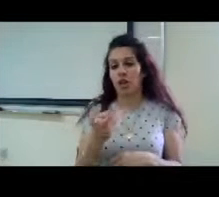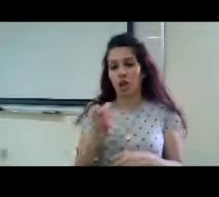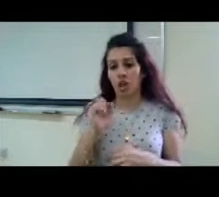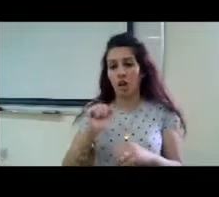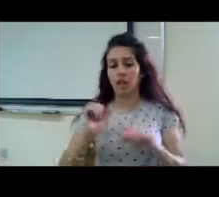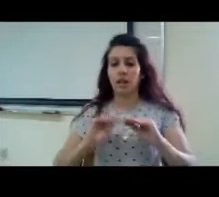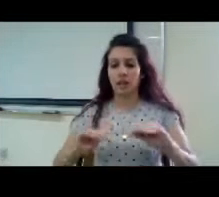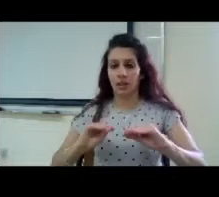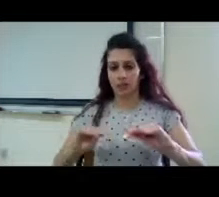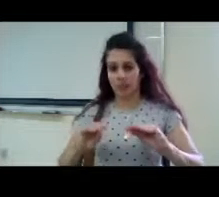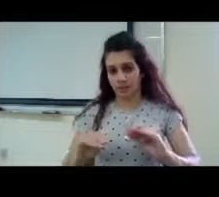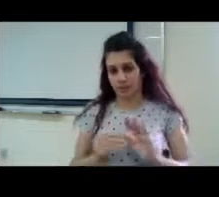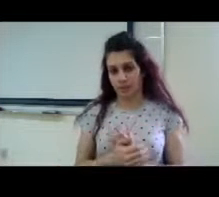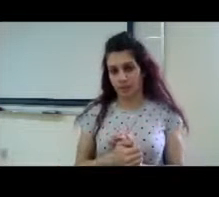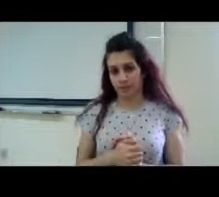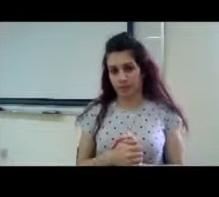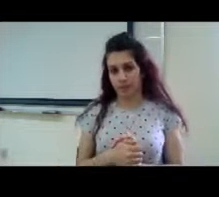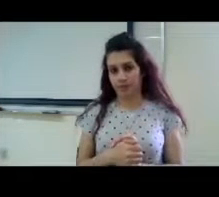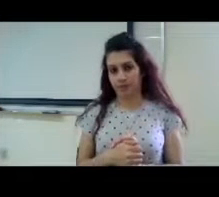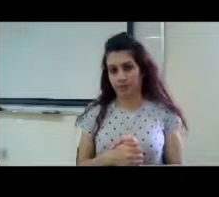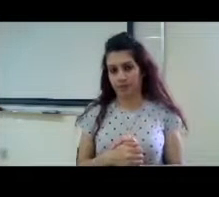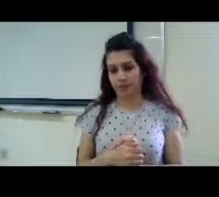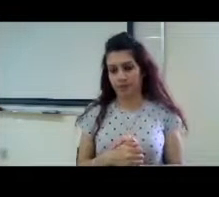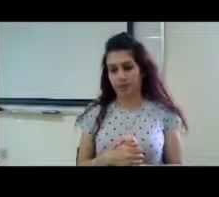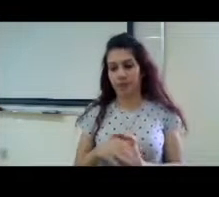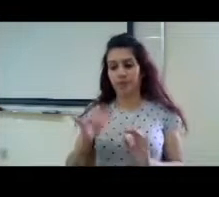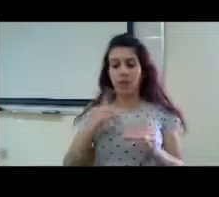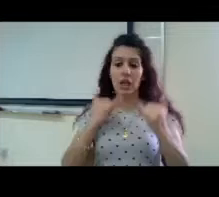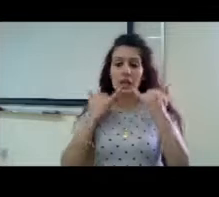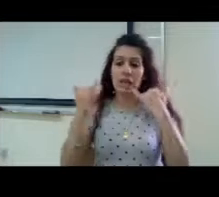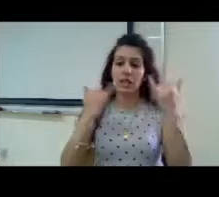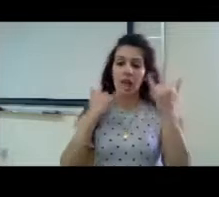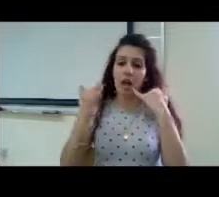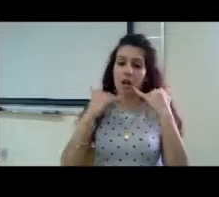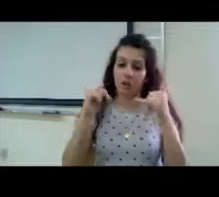various languages including an Arabic for different grade levels and subjects